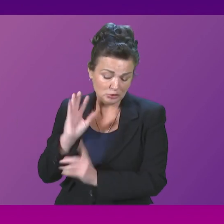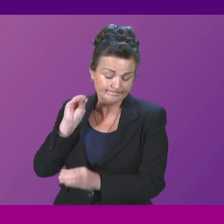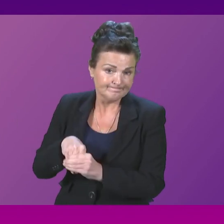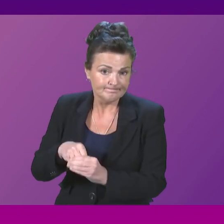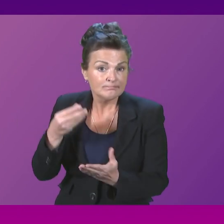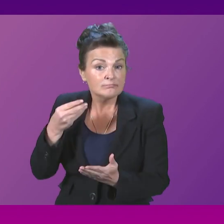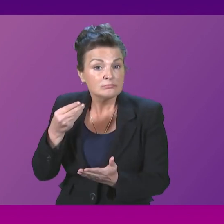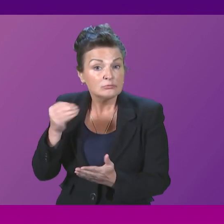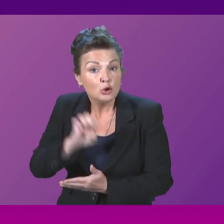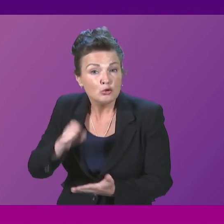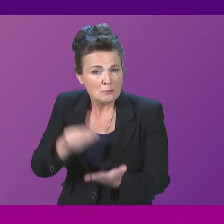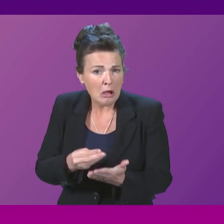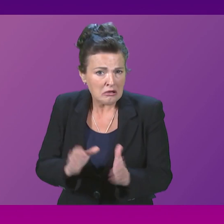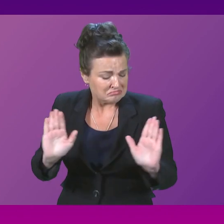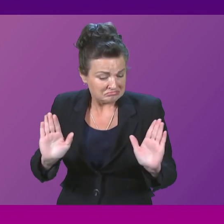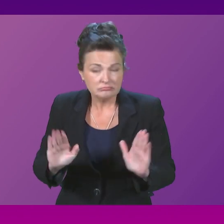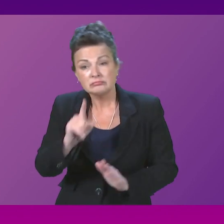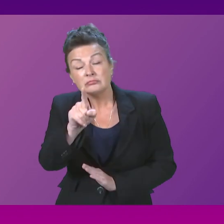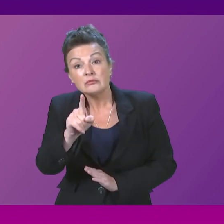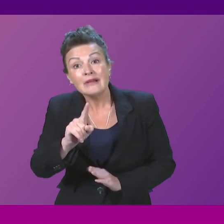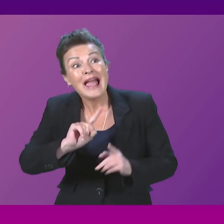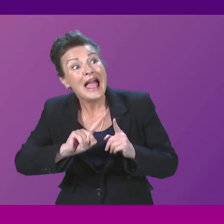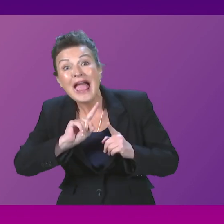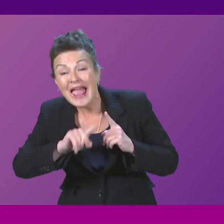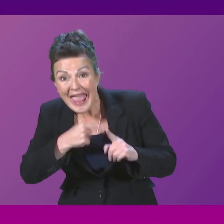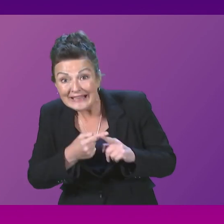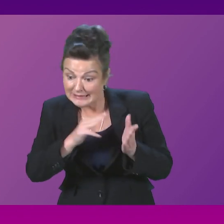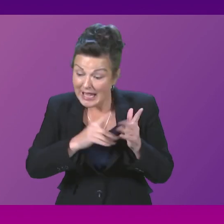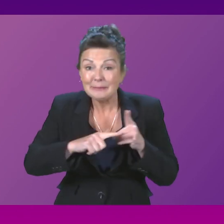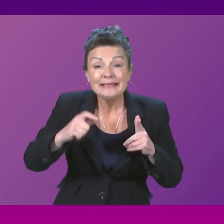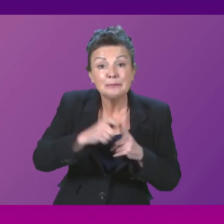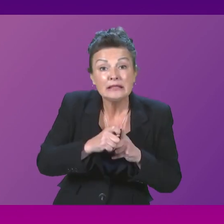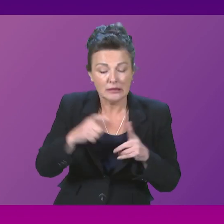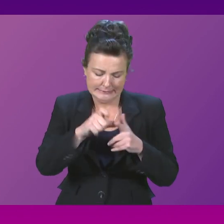That was said by highly respected former Labour MEP David Martin.